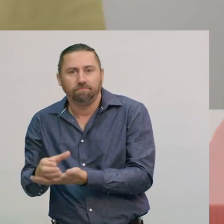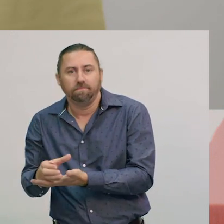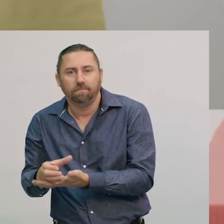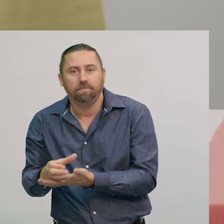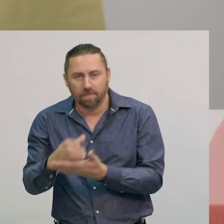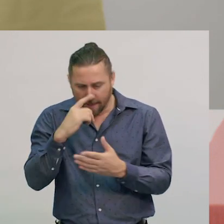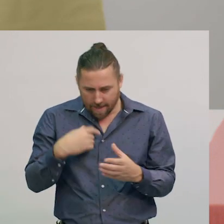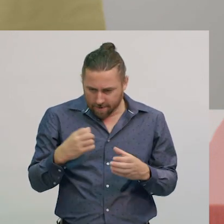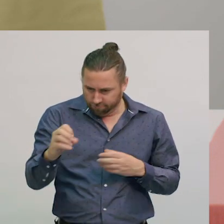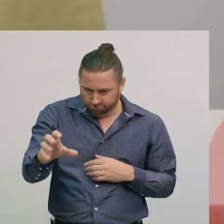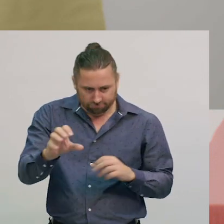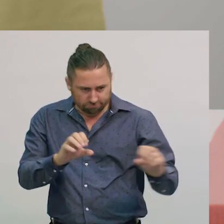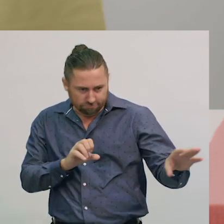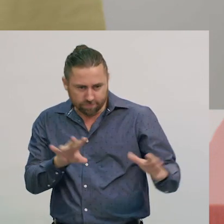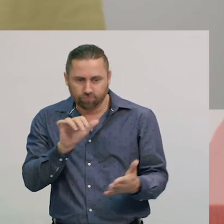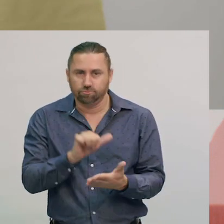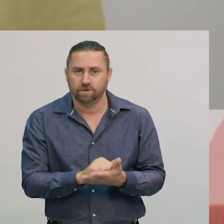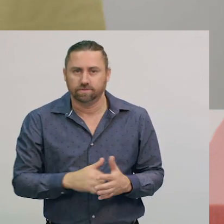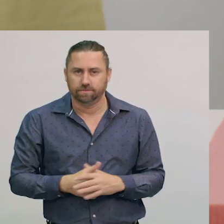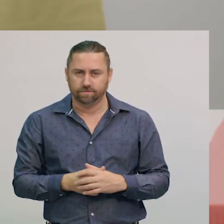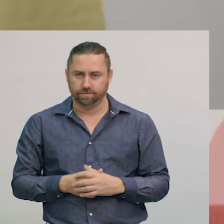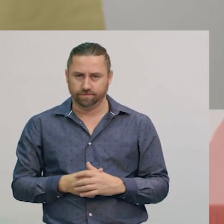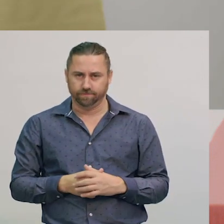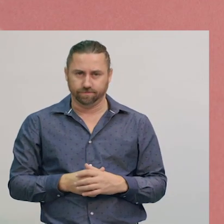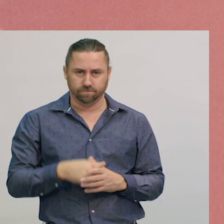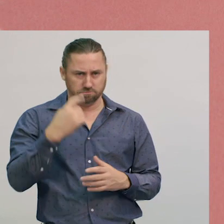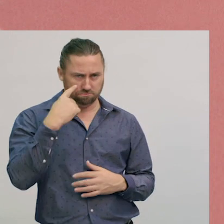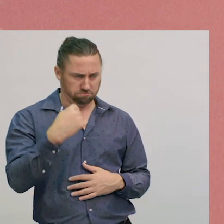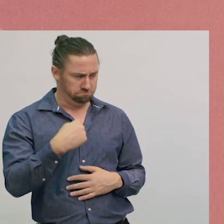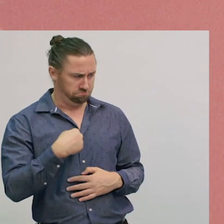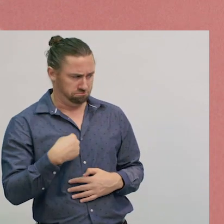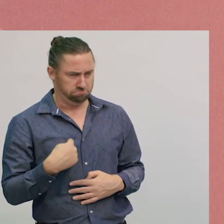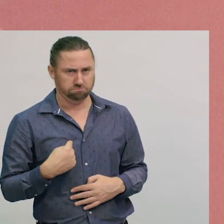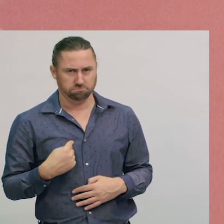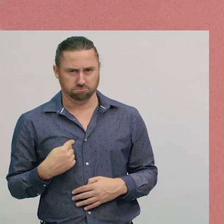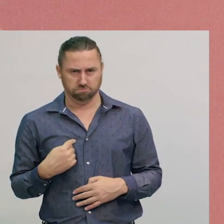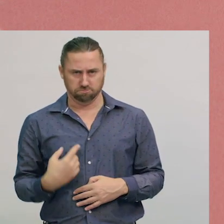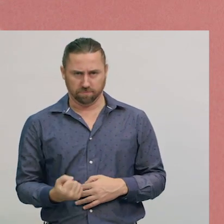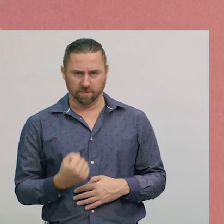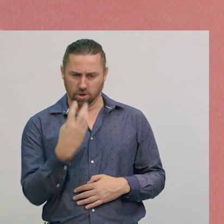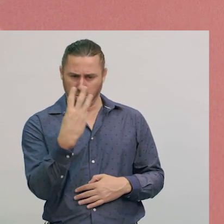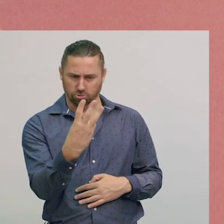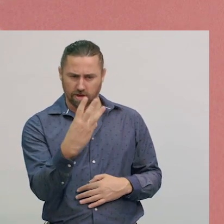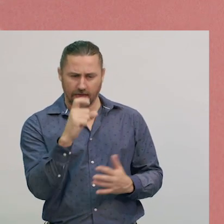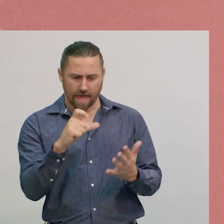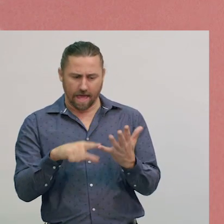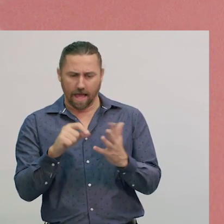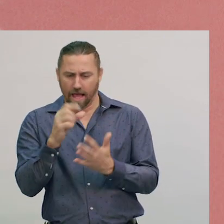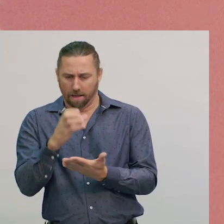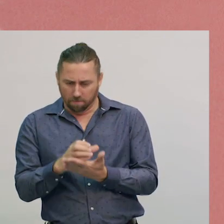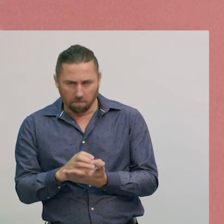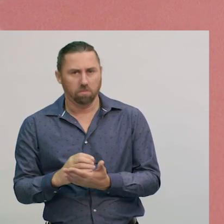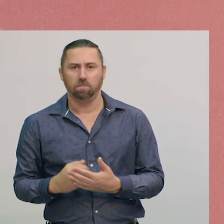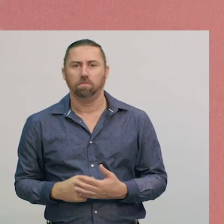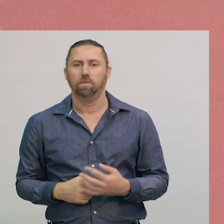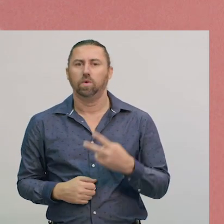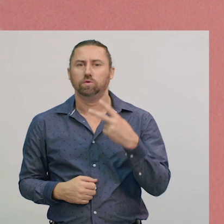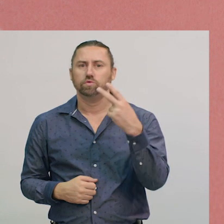Let’s see now. At my place setting, there are three cups and two spoons.